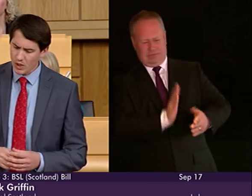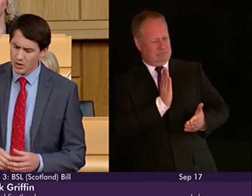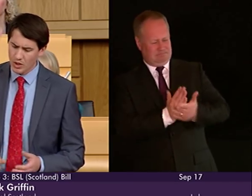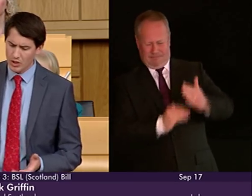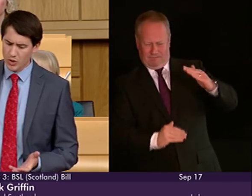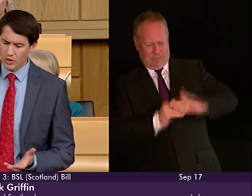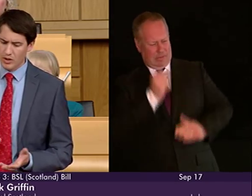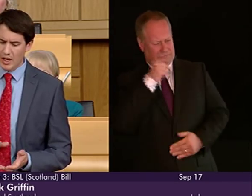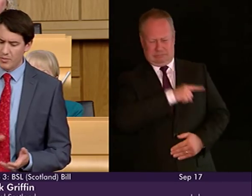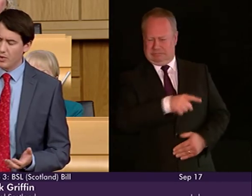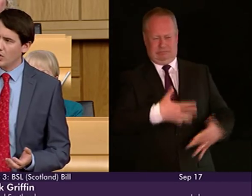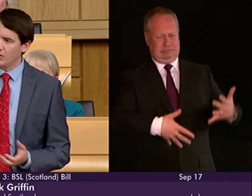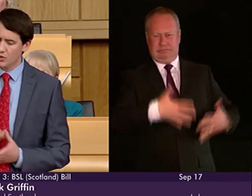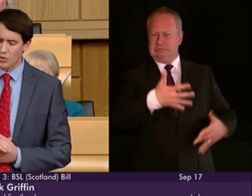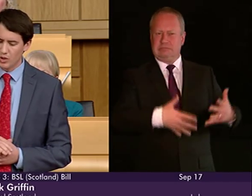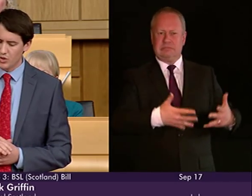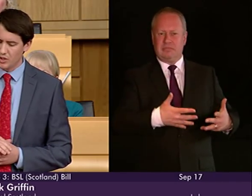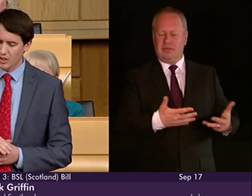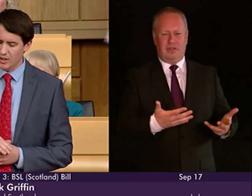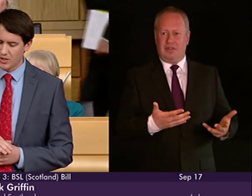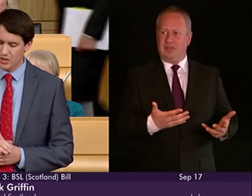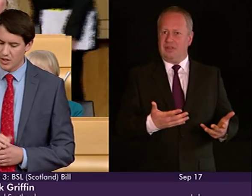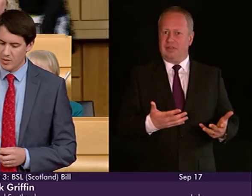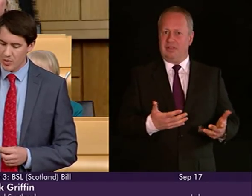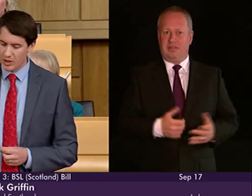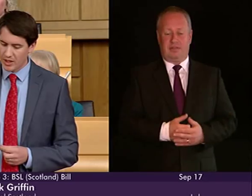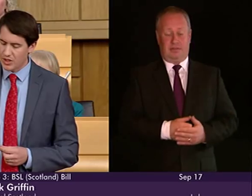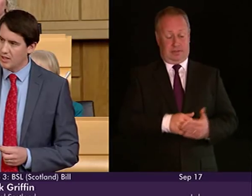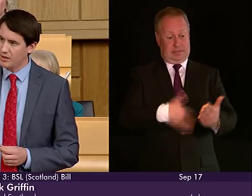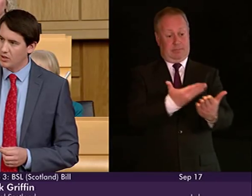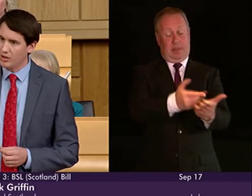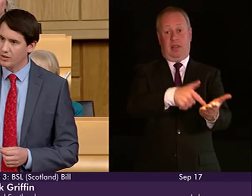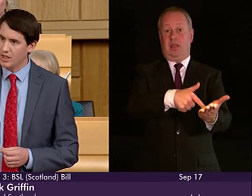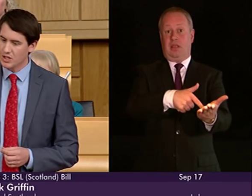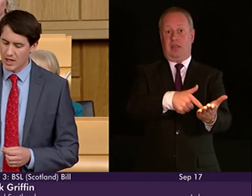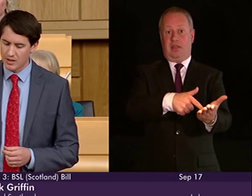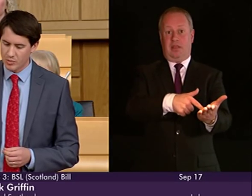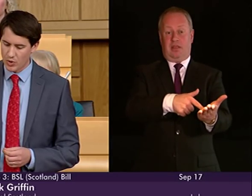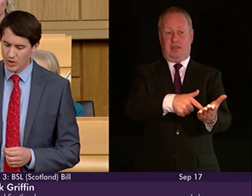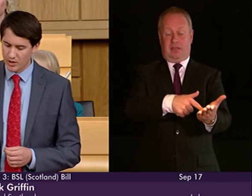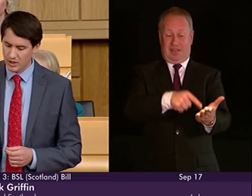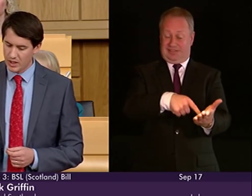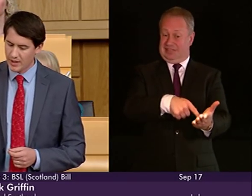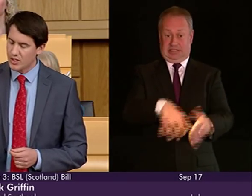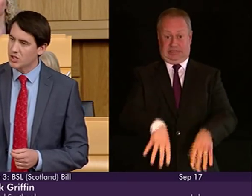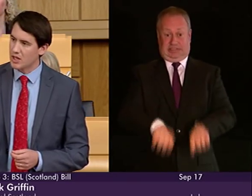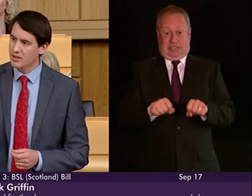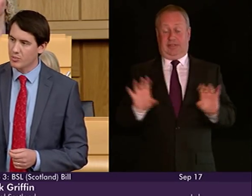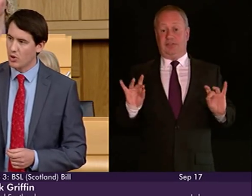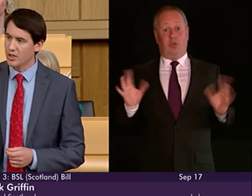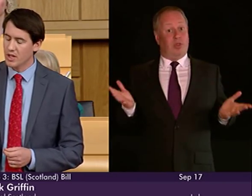I am under no illusion that the bill is anything other than a starting point. It is the starting